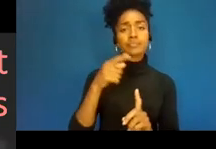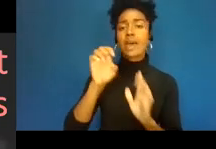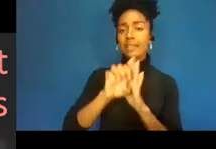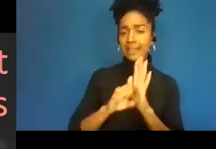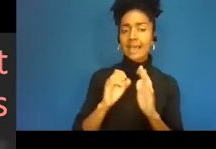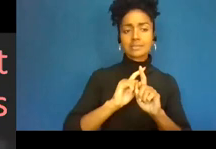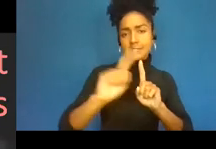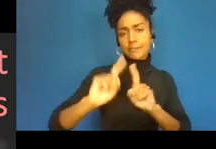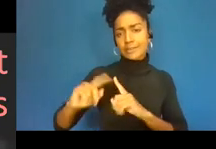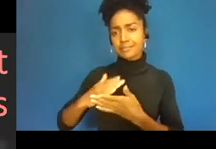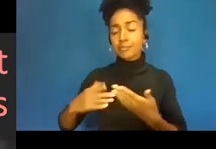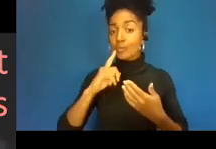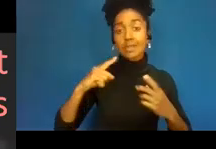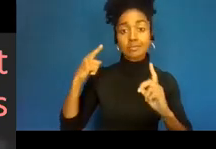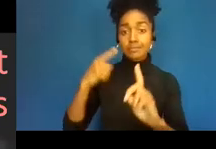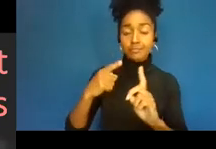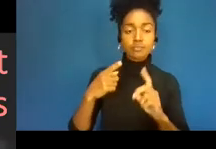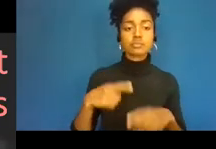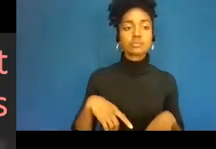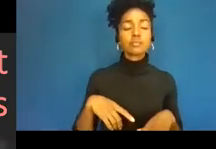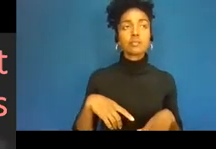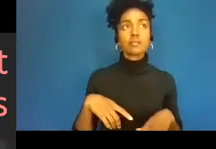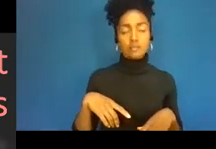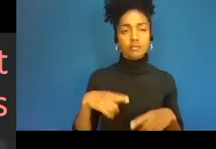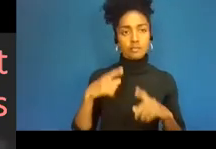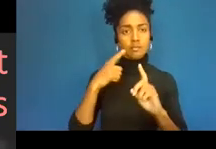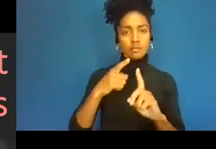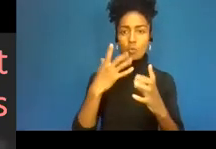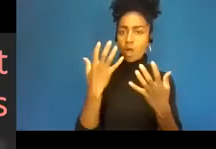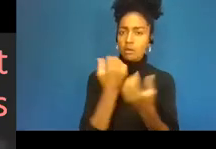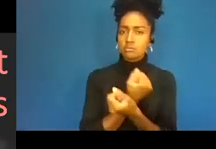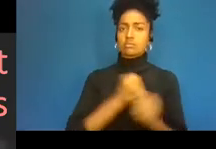is that it's aimed at the liberation of all people, but it begins with--